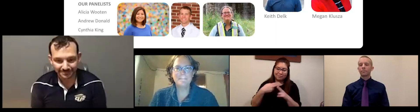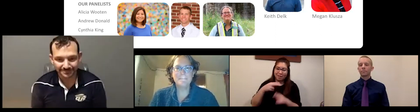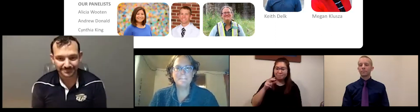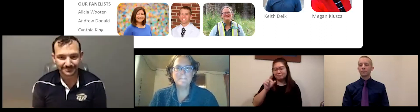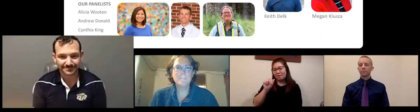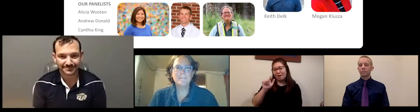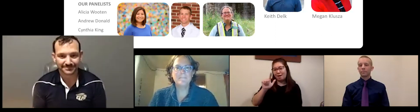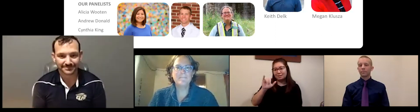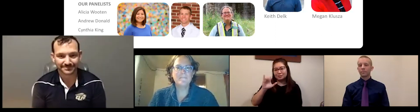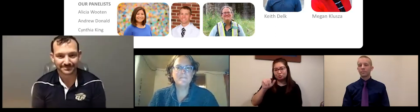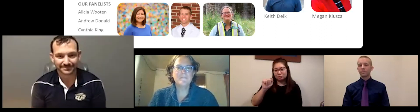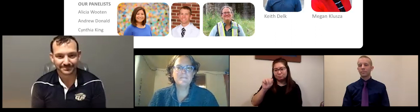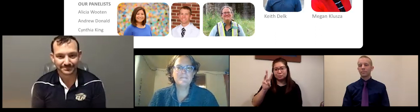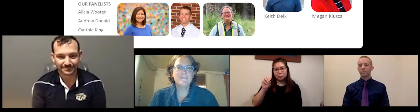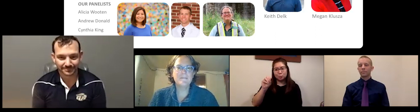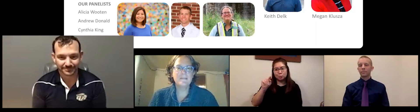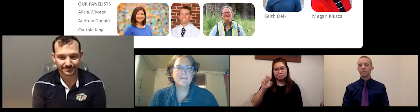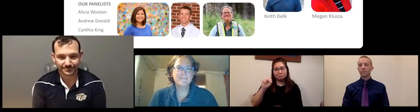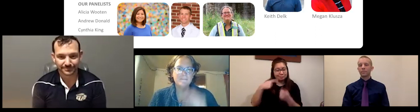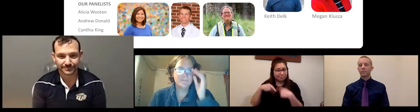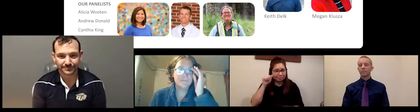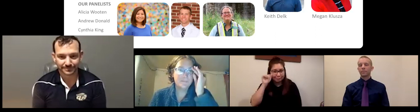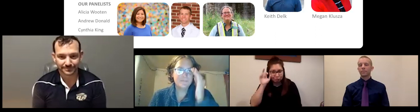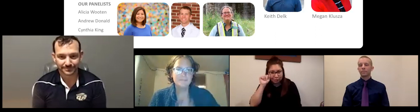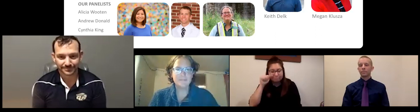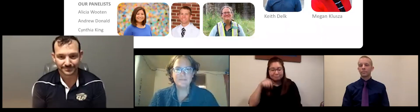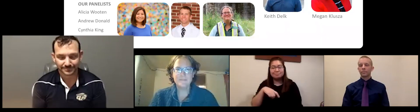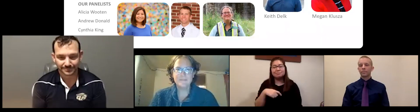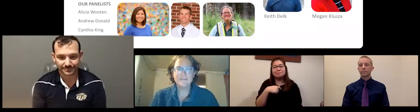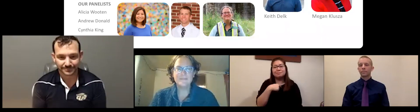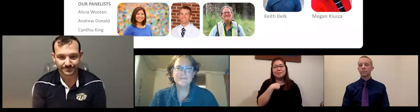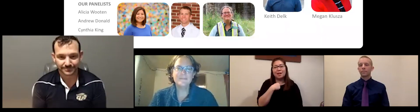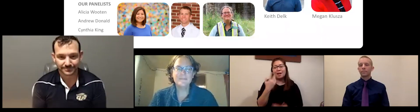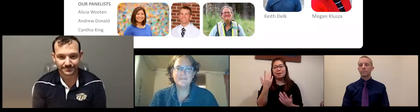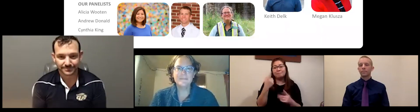Okay, I'm turning it over to Alicia. Hello, my name is Alicia Wooten, this is my name sign, Alicia,